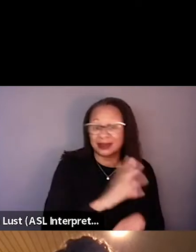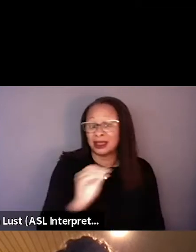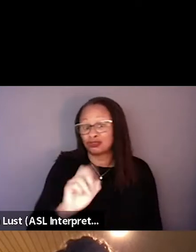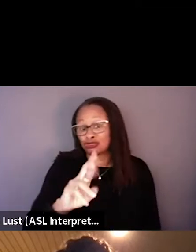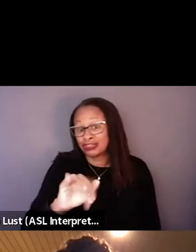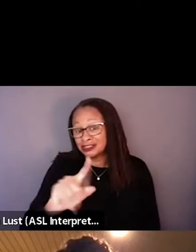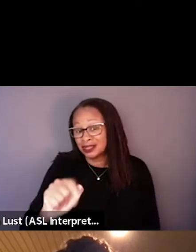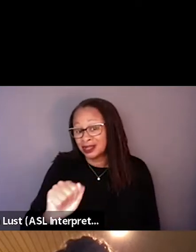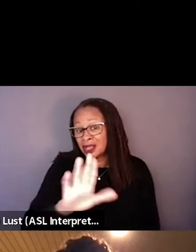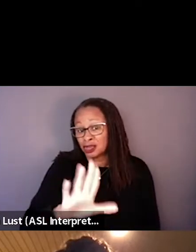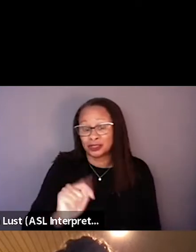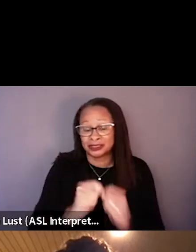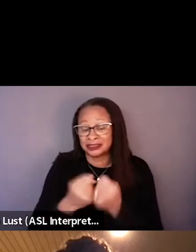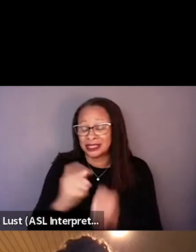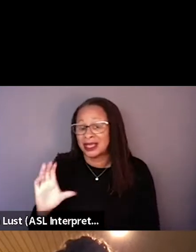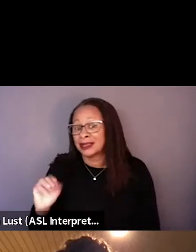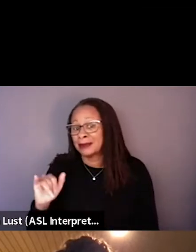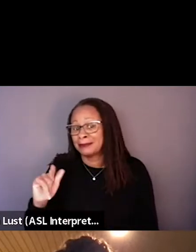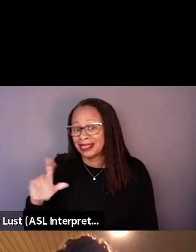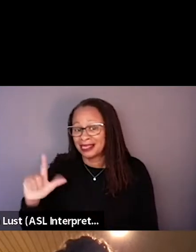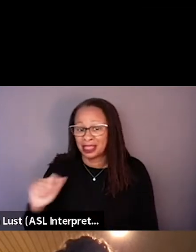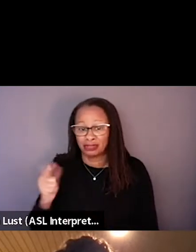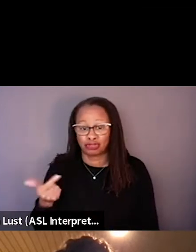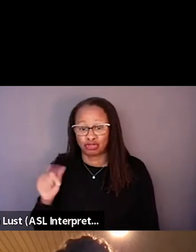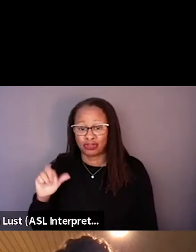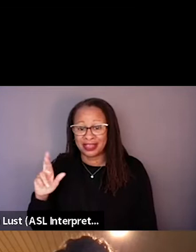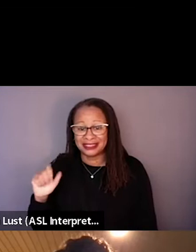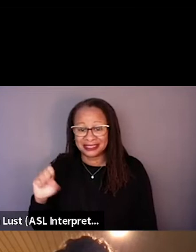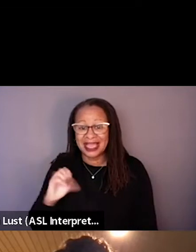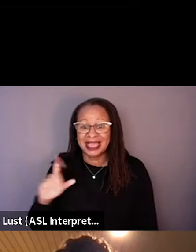and Camillia and Grace and Tatiana, sound recordist,